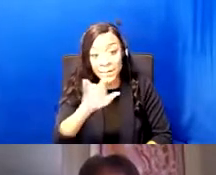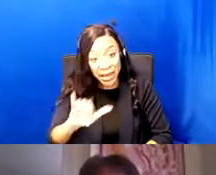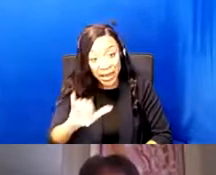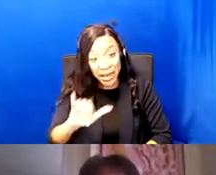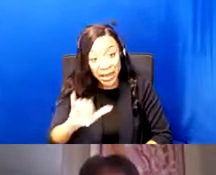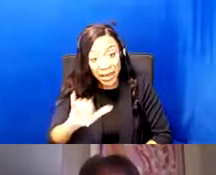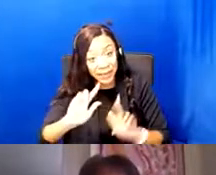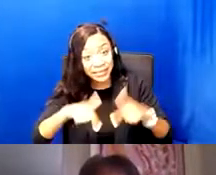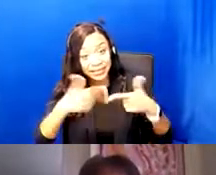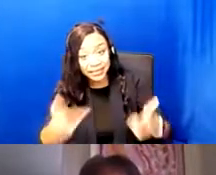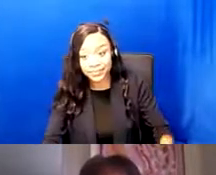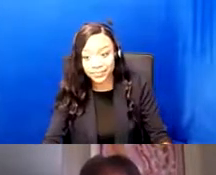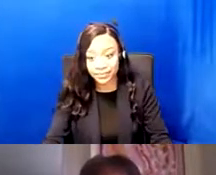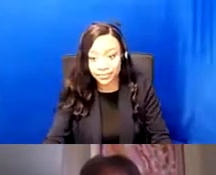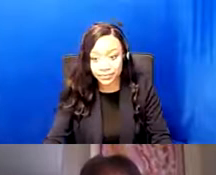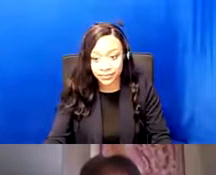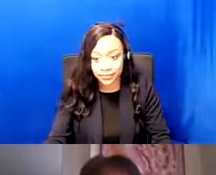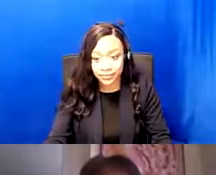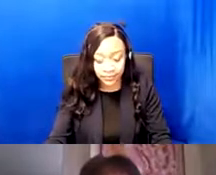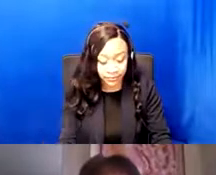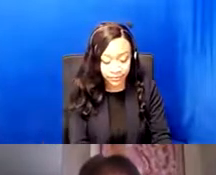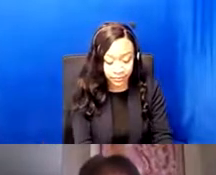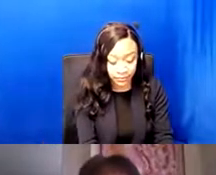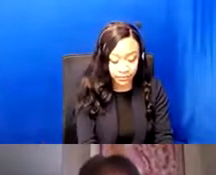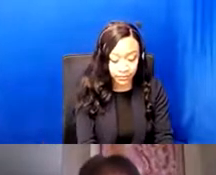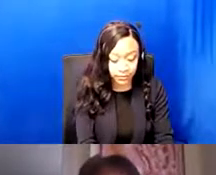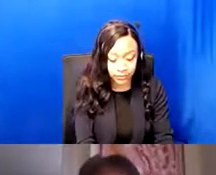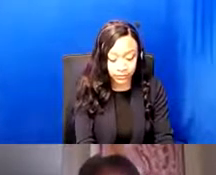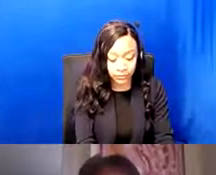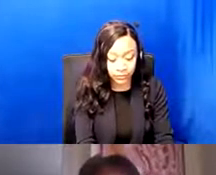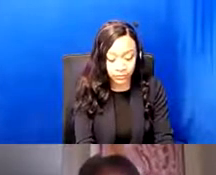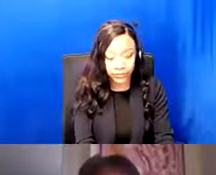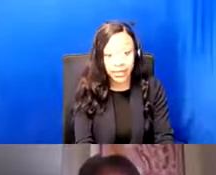Hey everyone. Ron Berry, co-artistic director of Fusebox Festival in Austin, Texas,